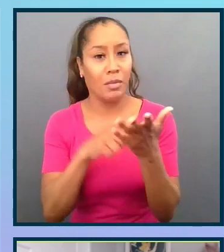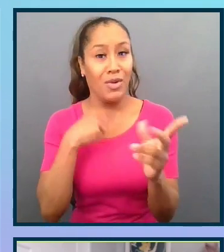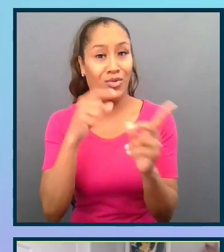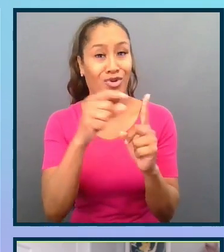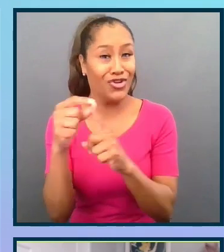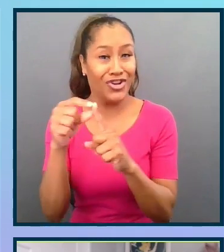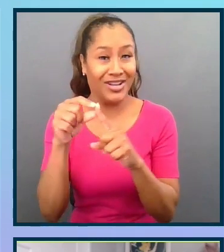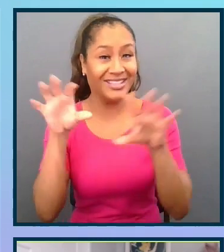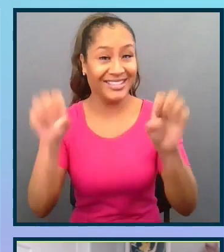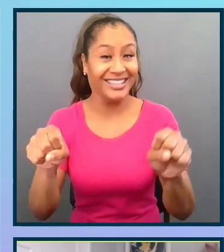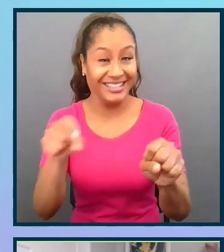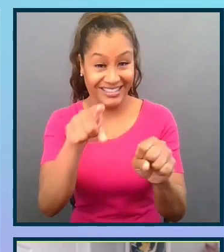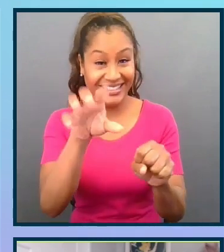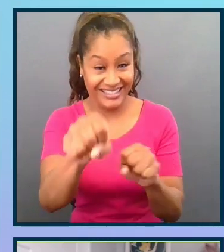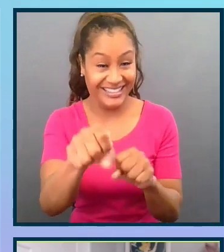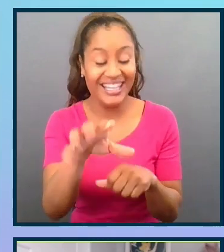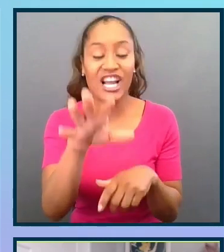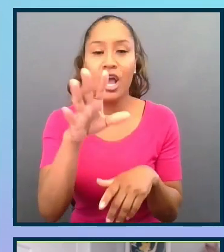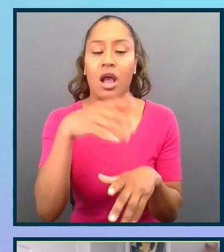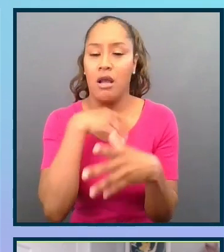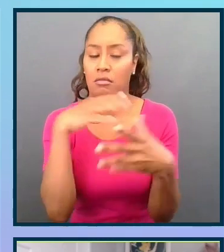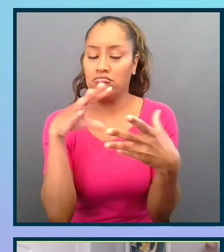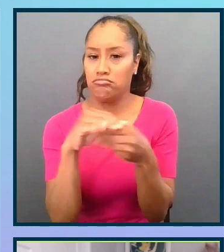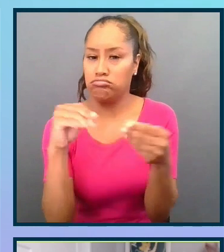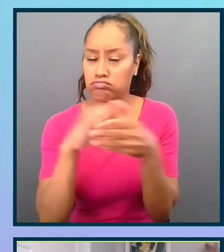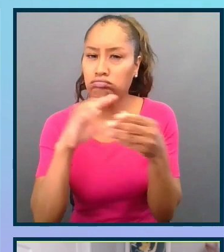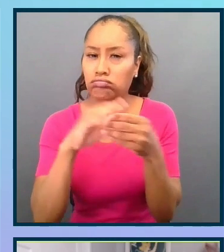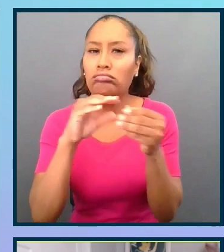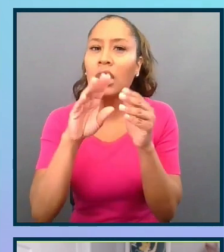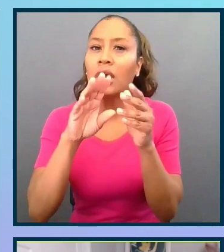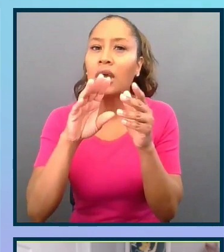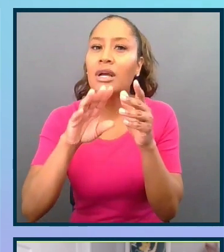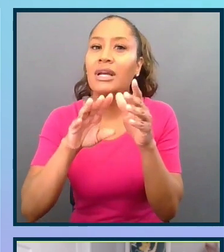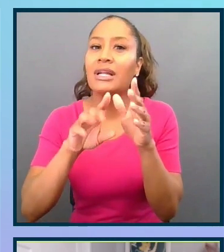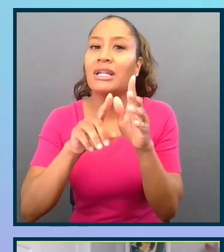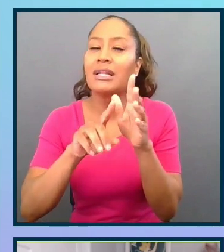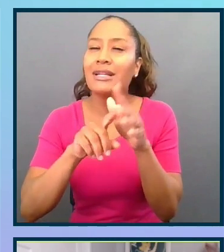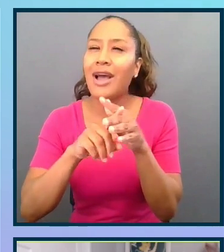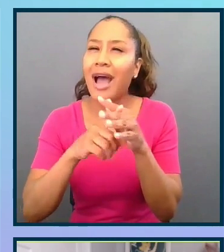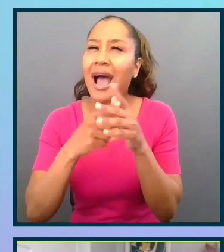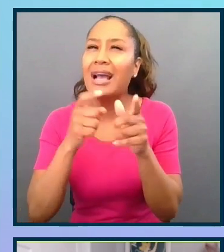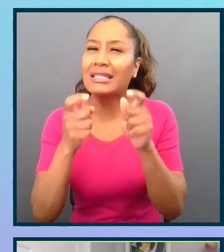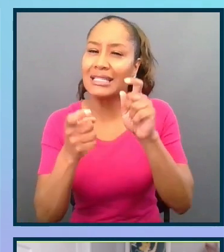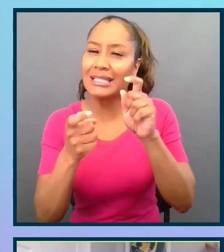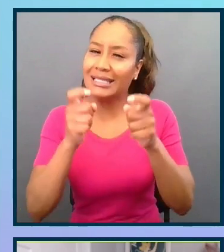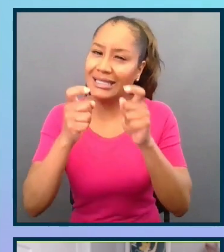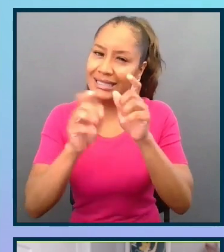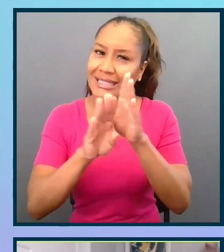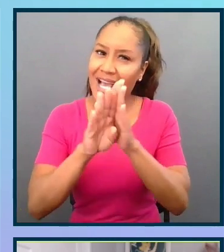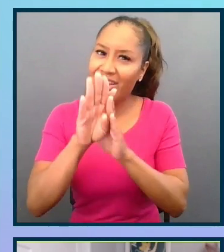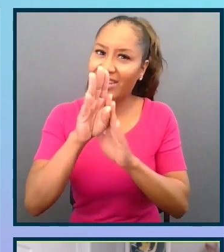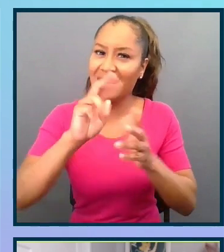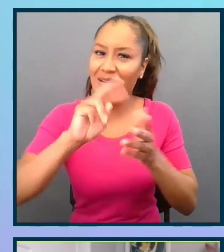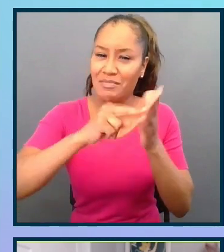Well, I wanted to make sure I touched on the developing definitions I have of these roles and how they might be different.